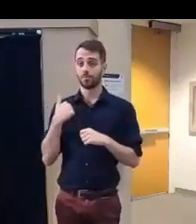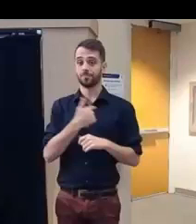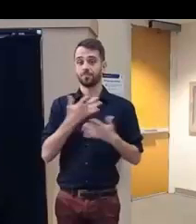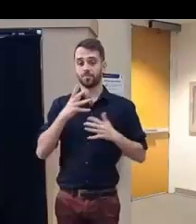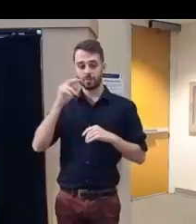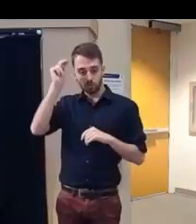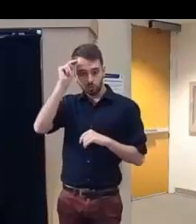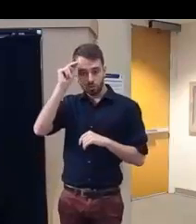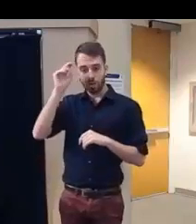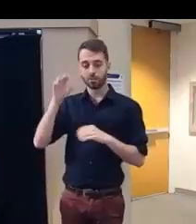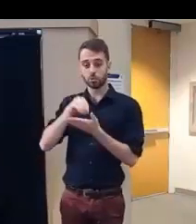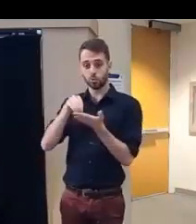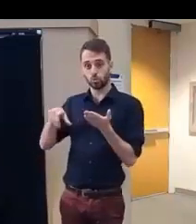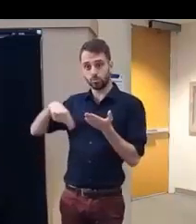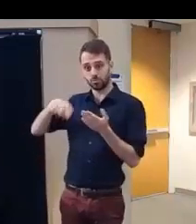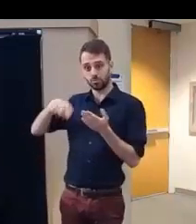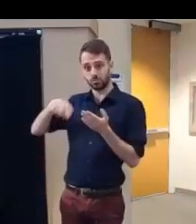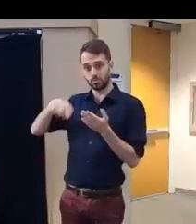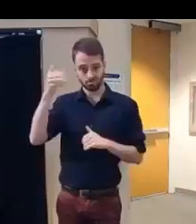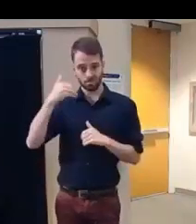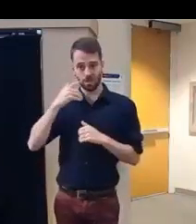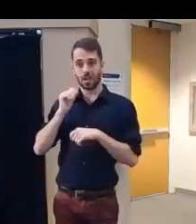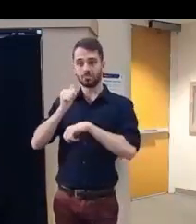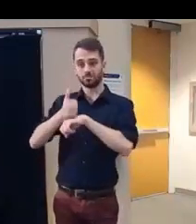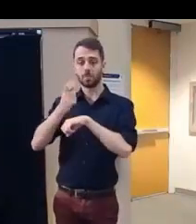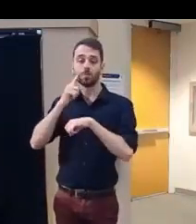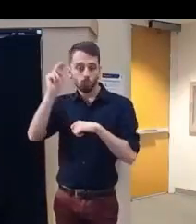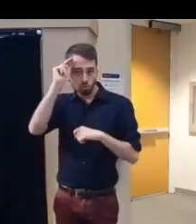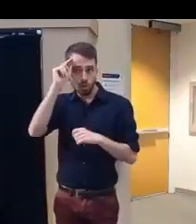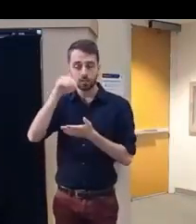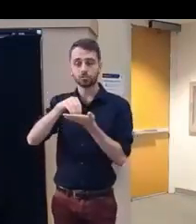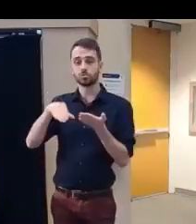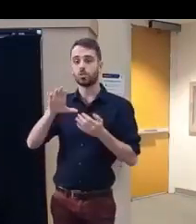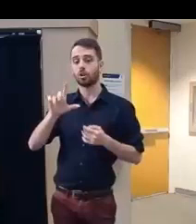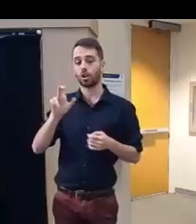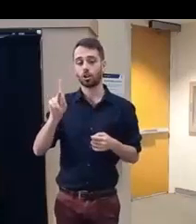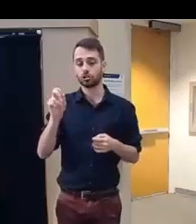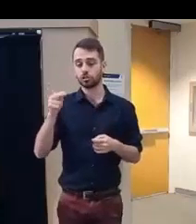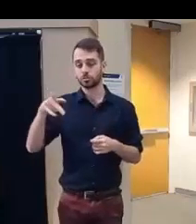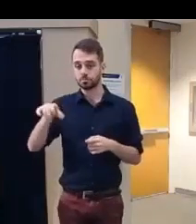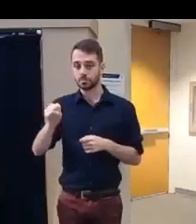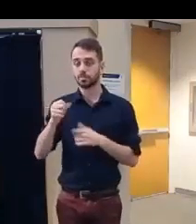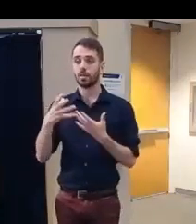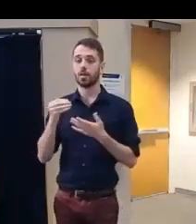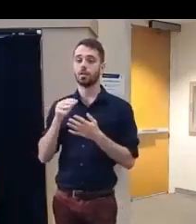neurology clerkships and it's also been vetted in medicine clerkships and so we're using that tool